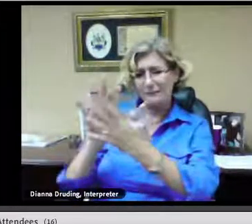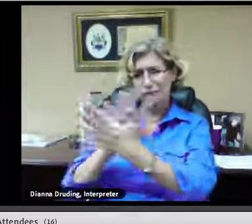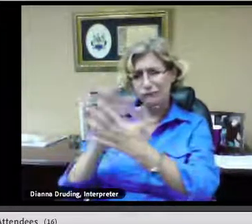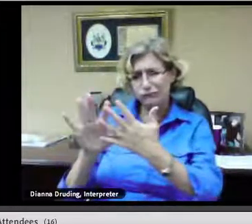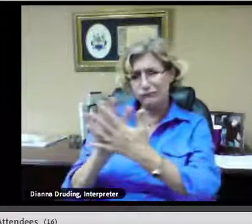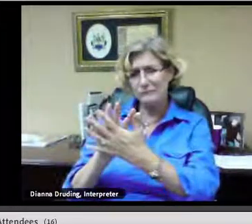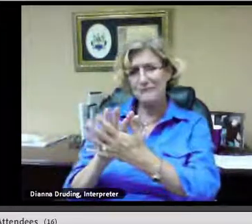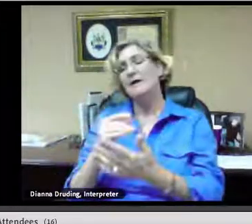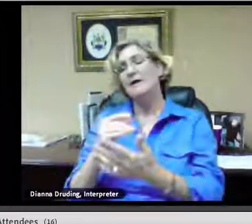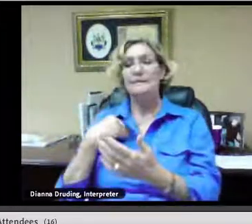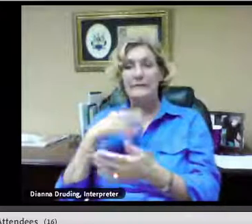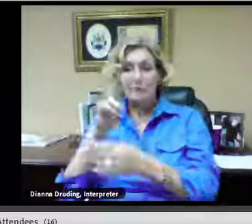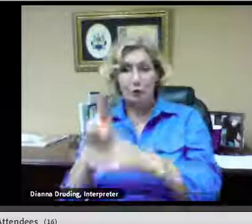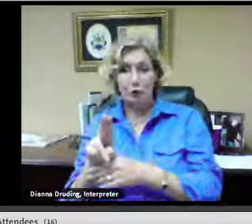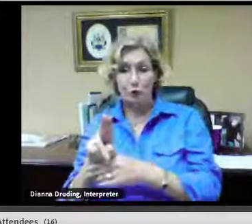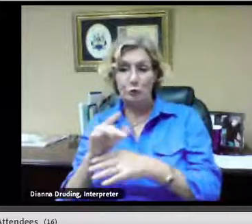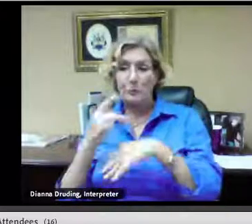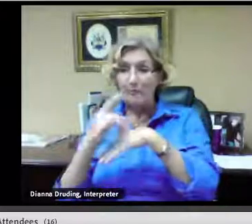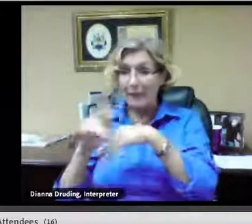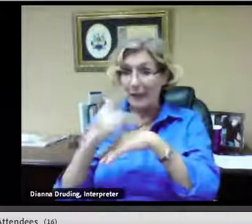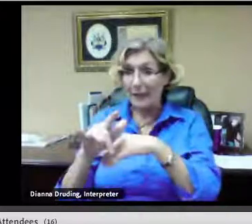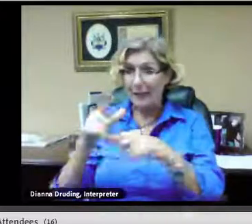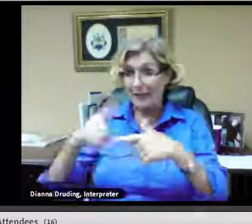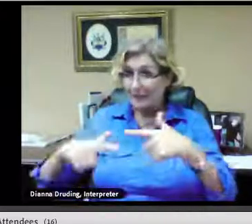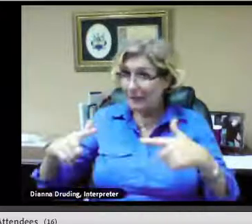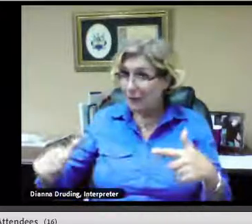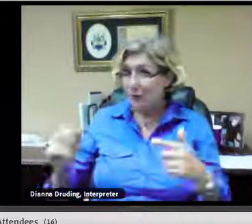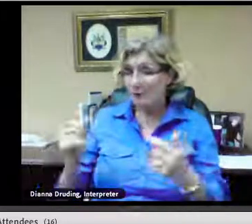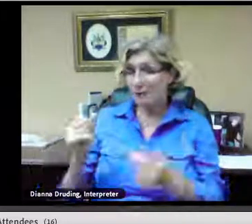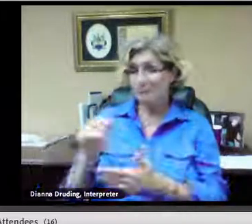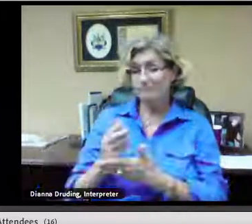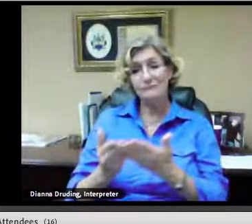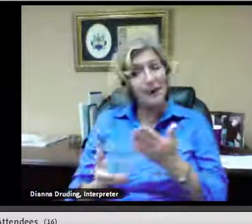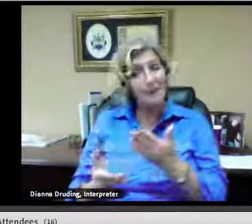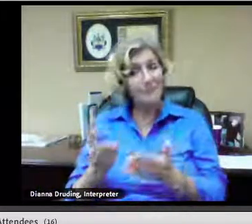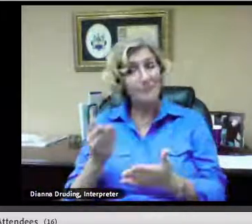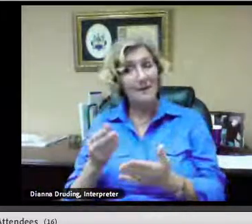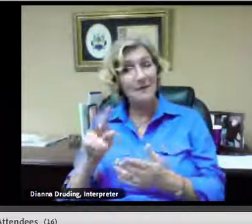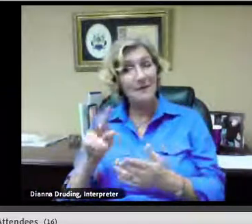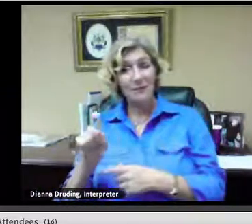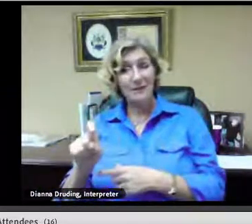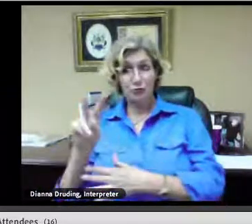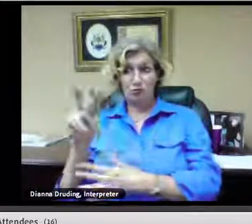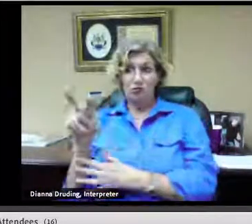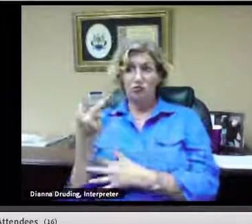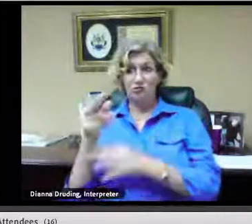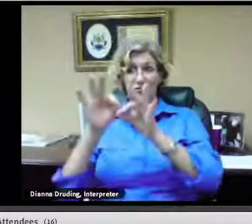You know, you might need to have two flyers or three flyers to be able to convey